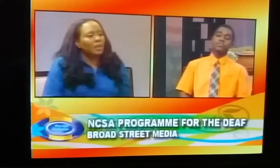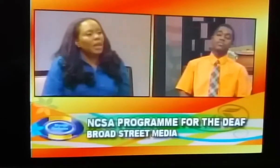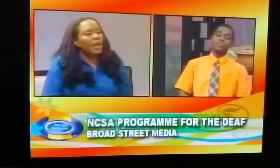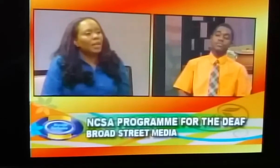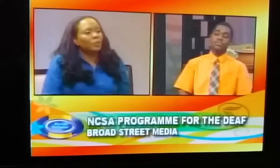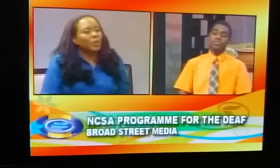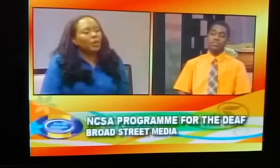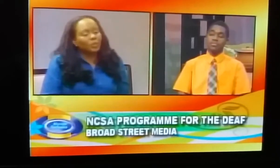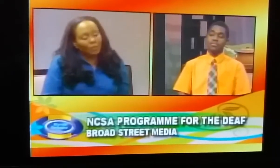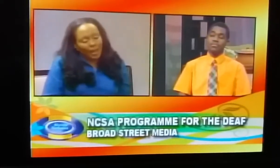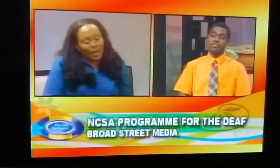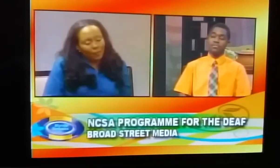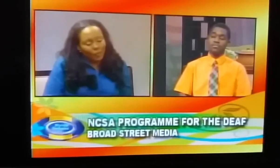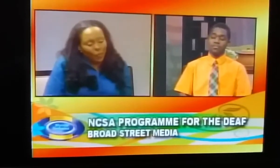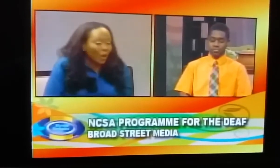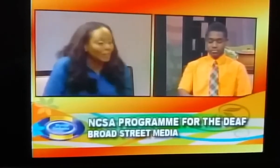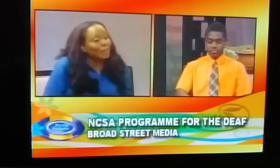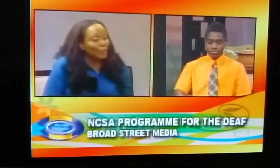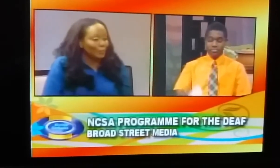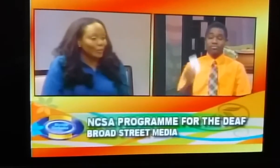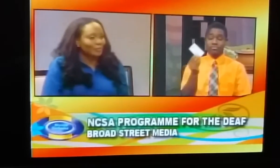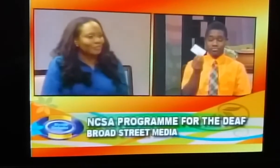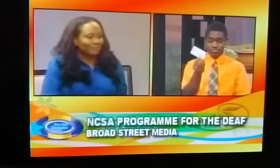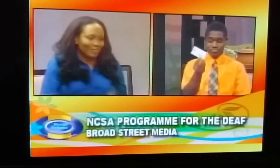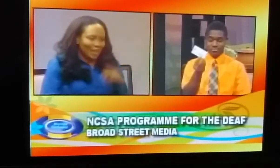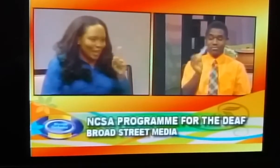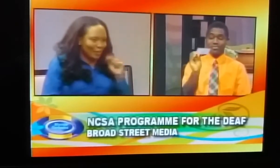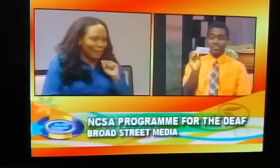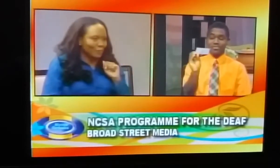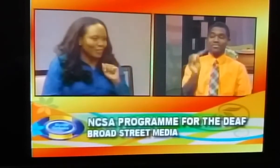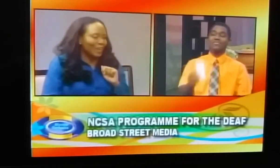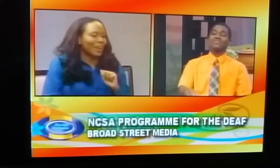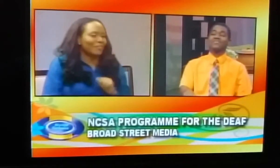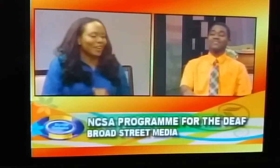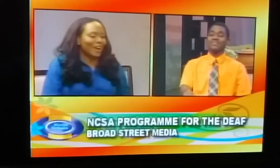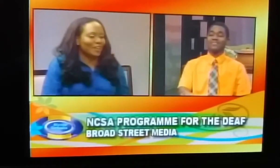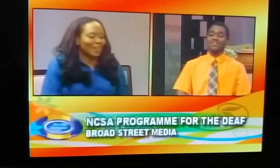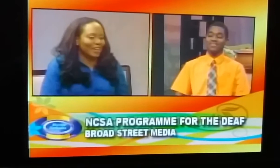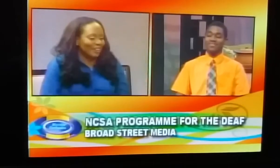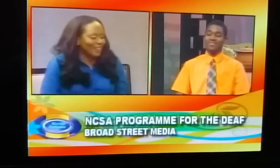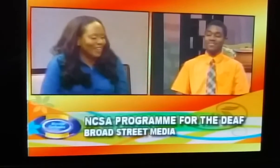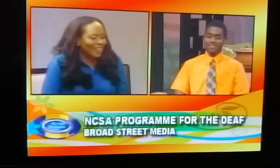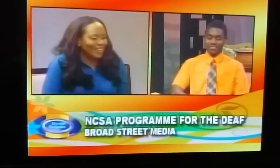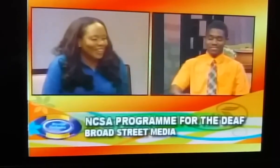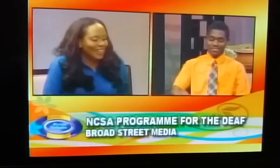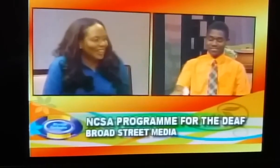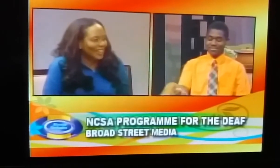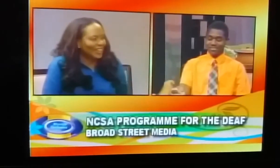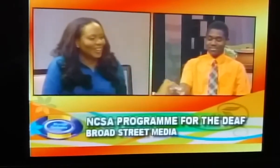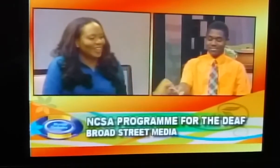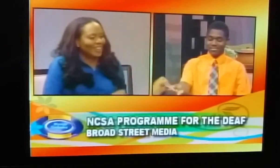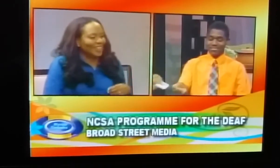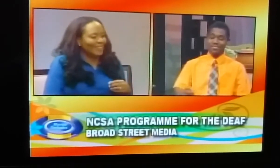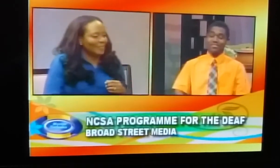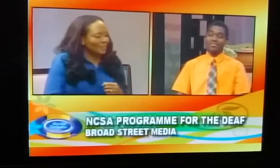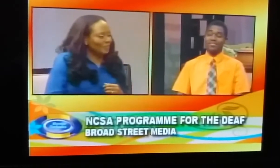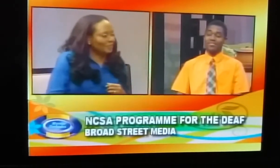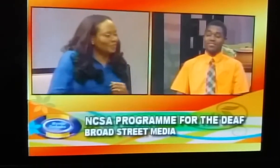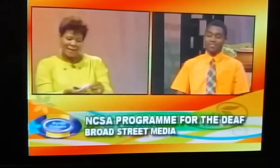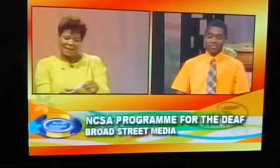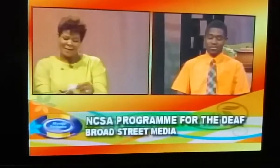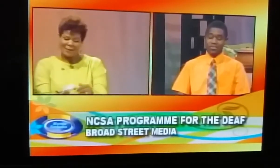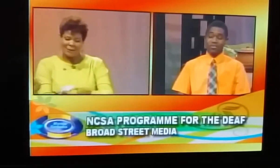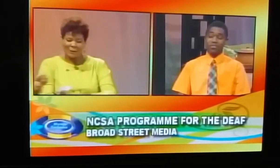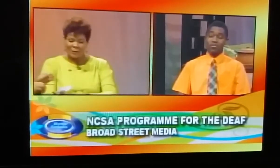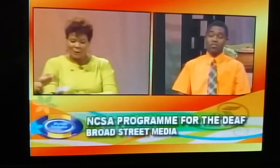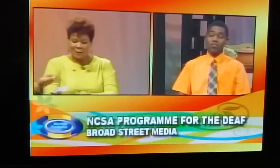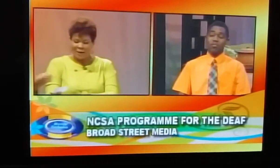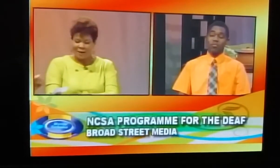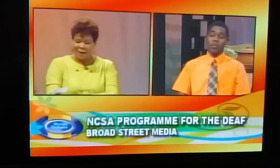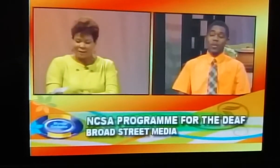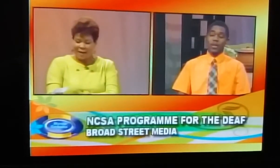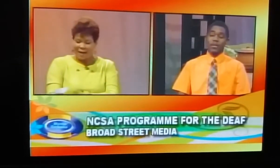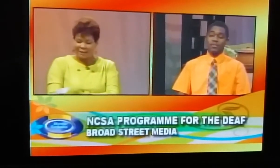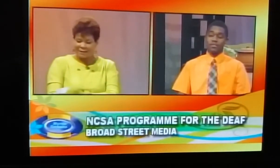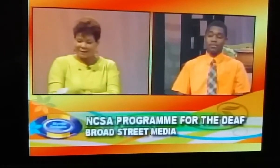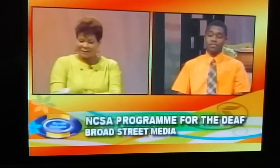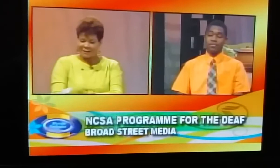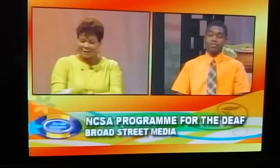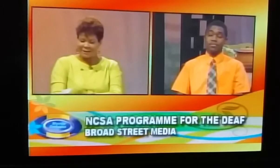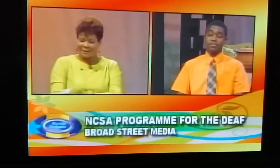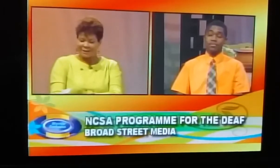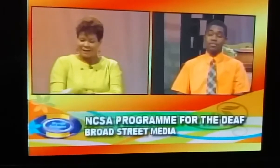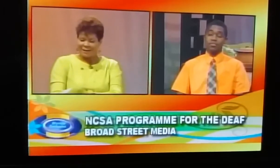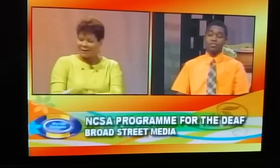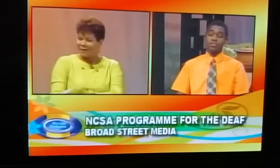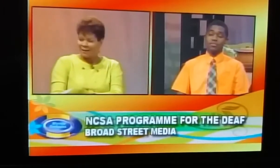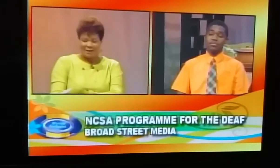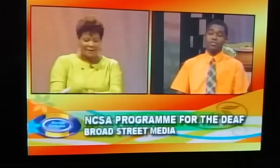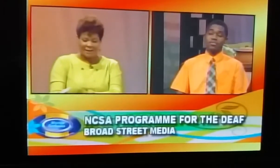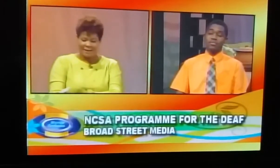we also have a what number well let's share that let's share that okay so to make contact so canta